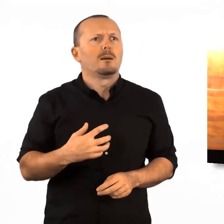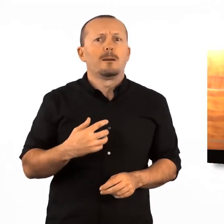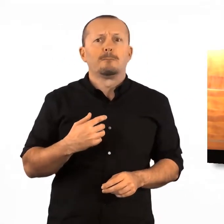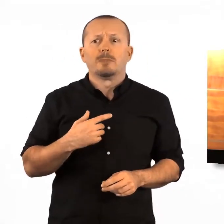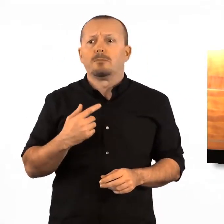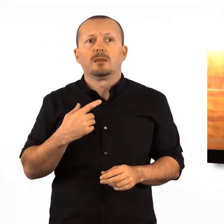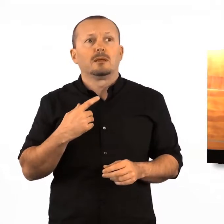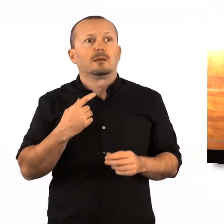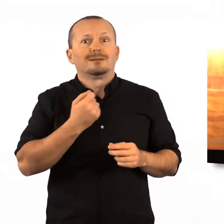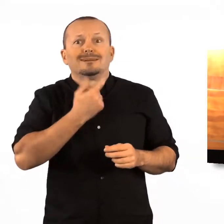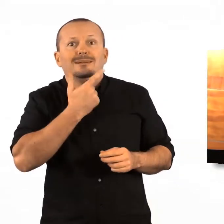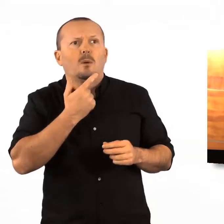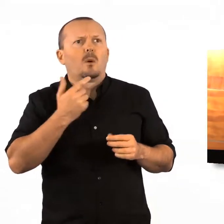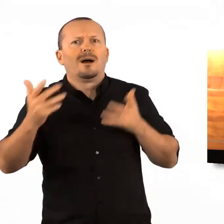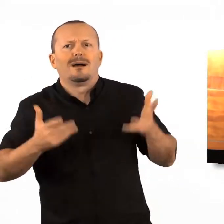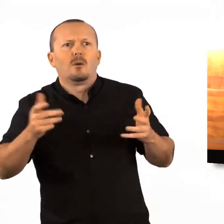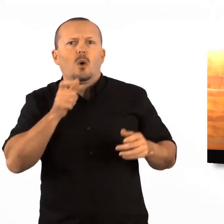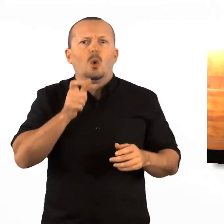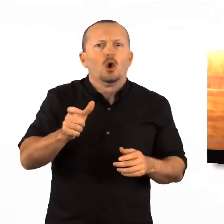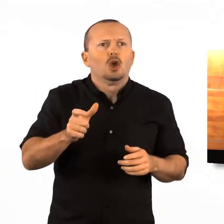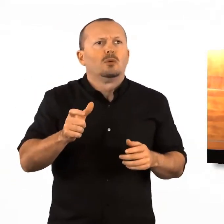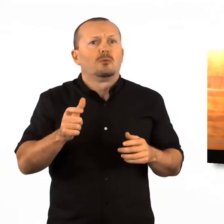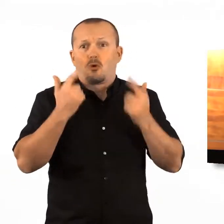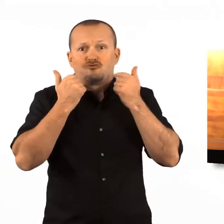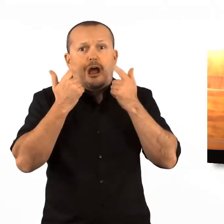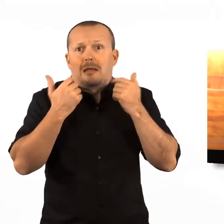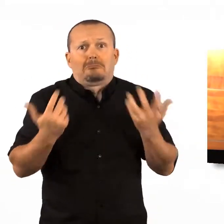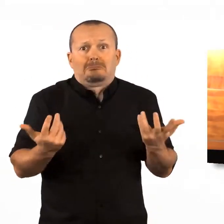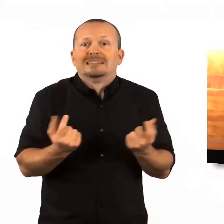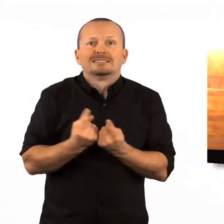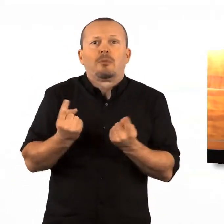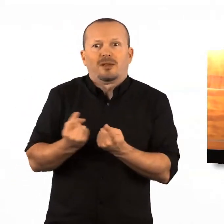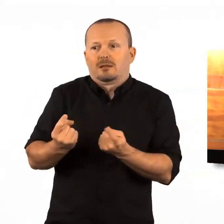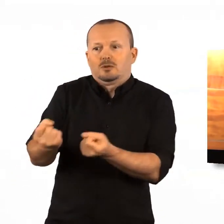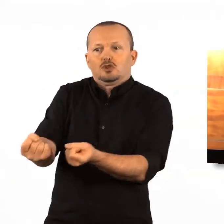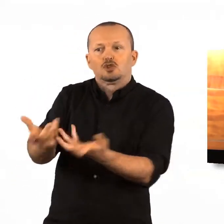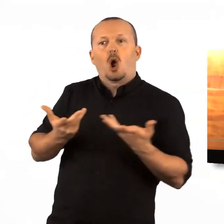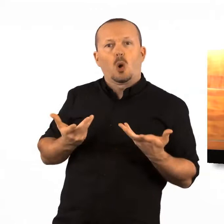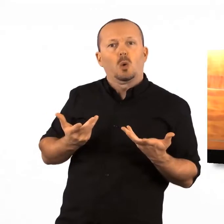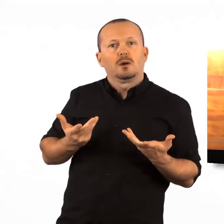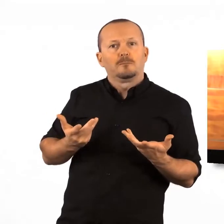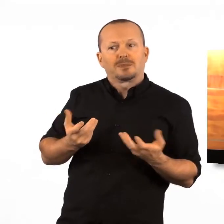it might be a sign, it might be a gesture, it might be a cry but its some kind of interaction